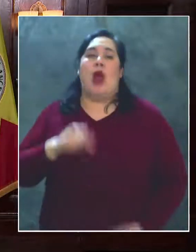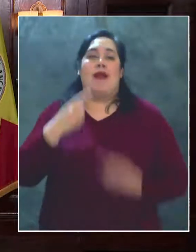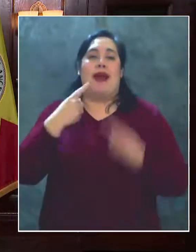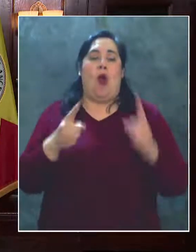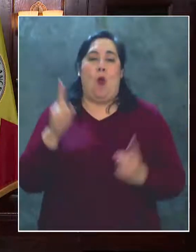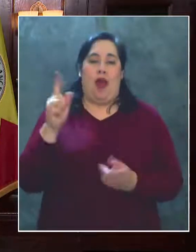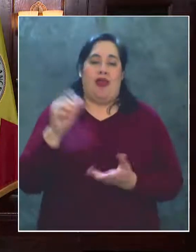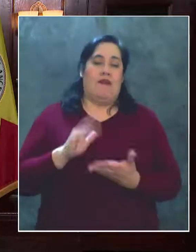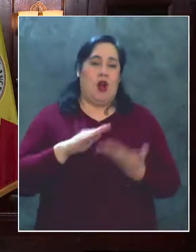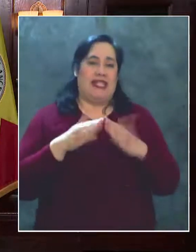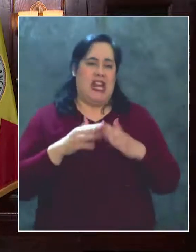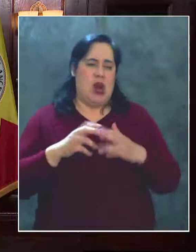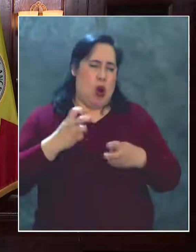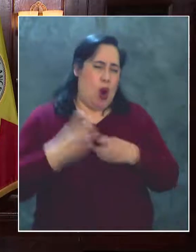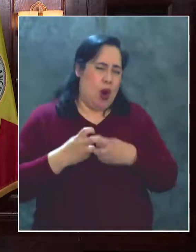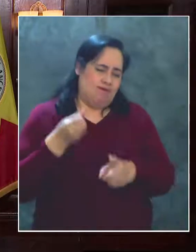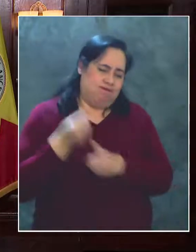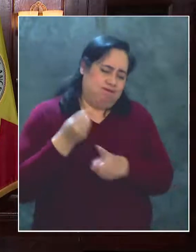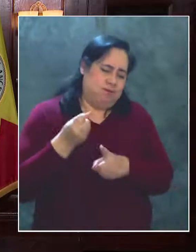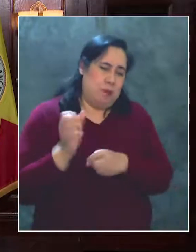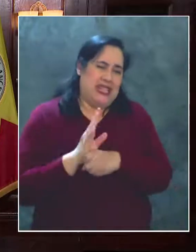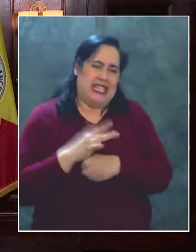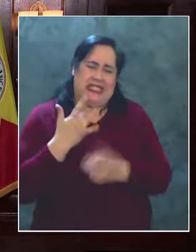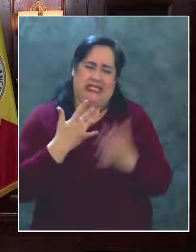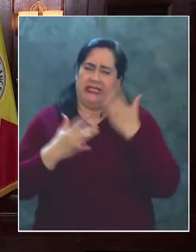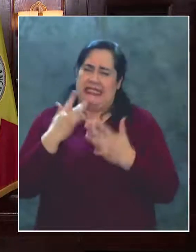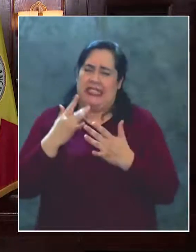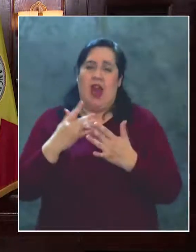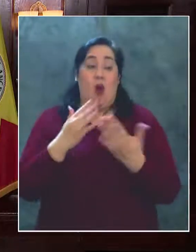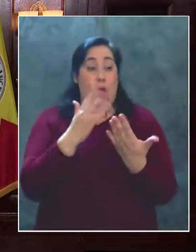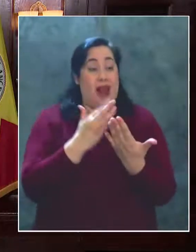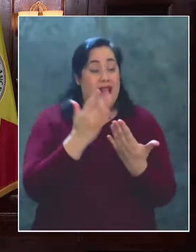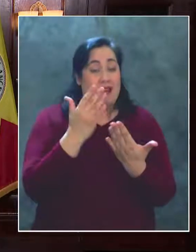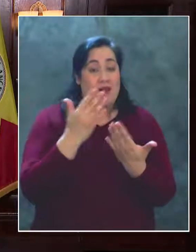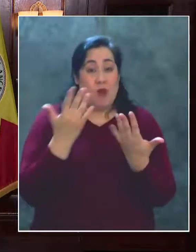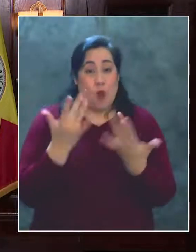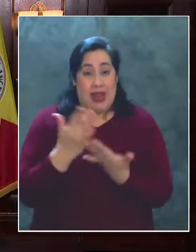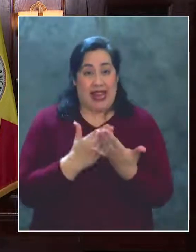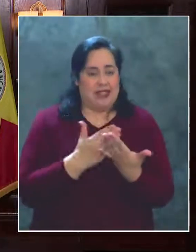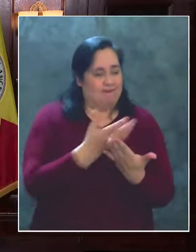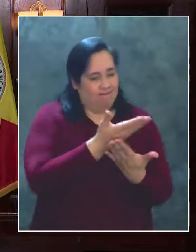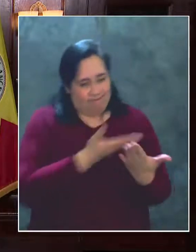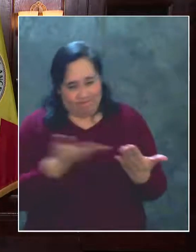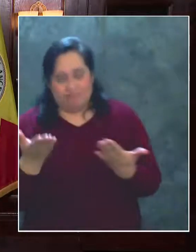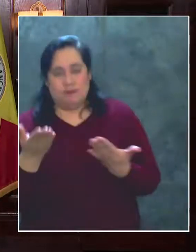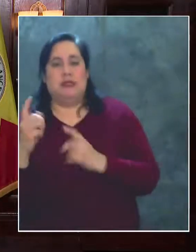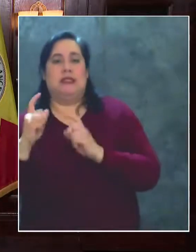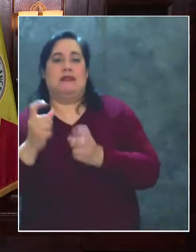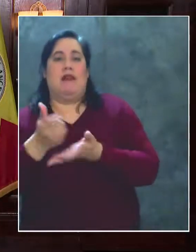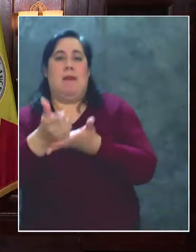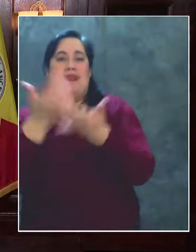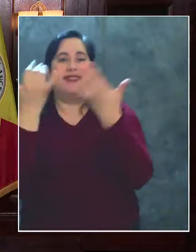FROM WILLOW BAY AND BOB BARGER, MANY WILL COME OFF THE WAITING LIST AND HELP NOW TO BE ABLE TO